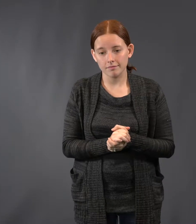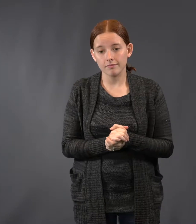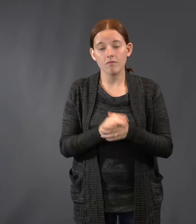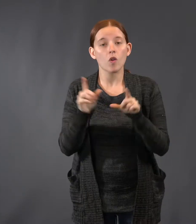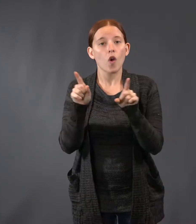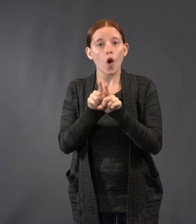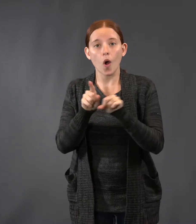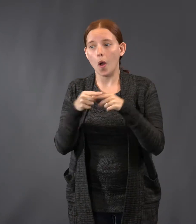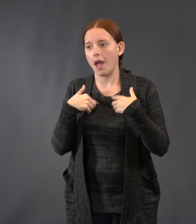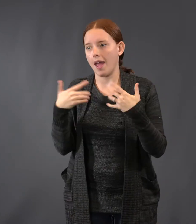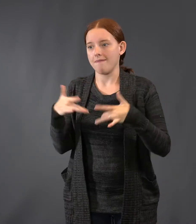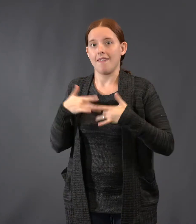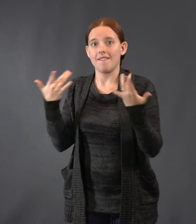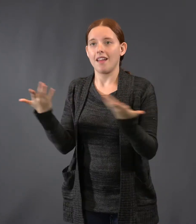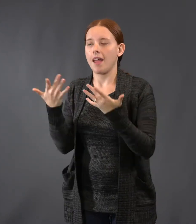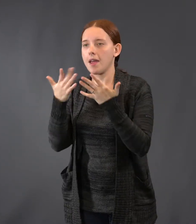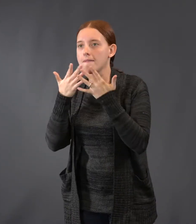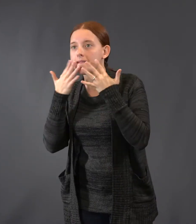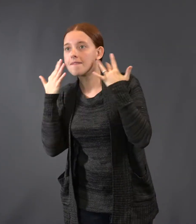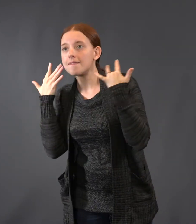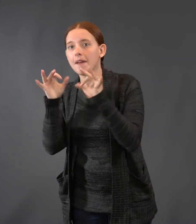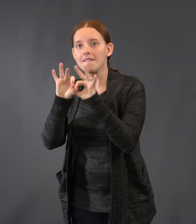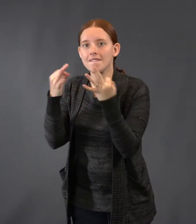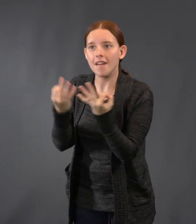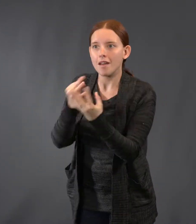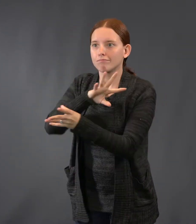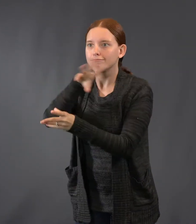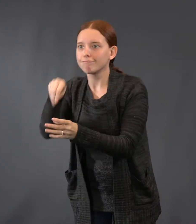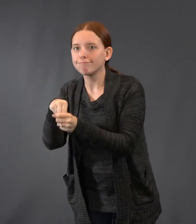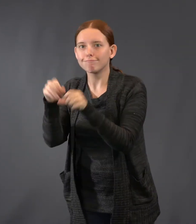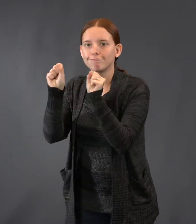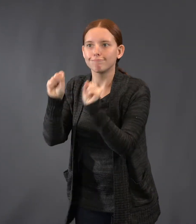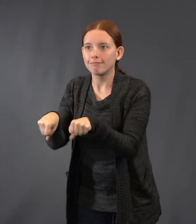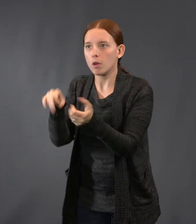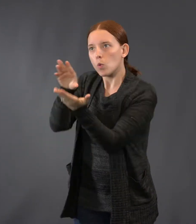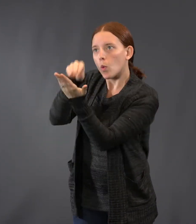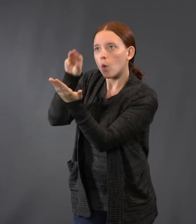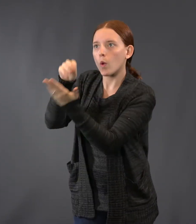They also have a lot of family-friendly events that you can immerse yourself into ASL with.